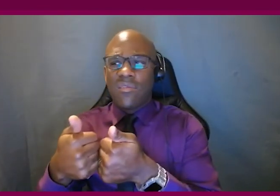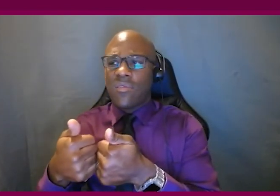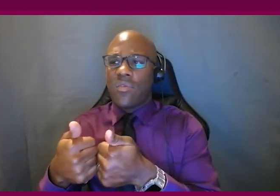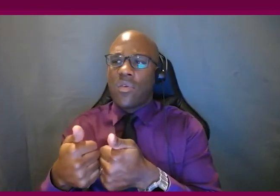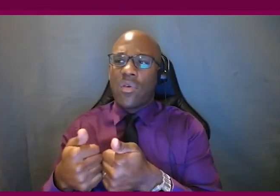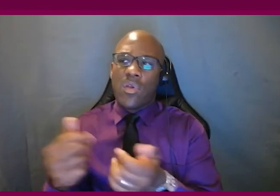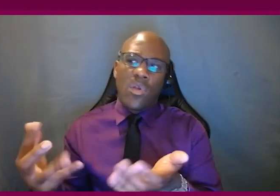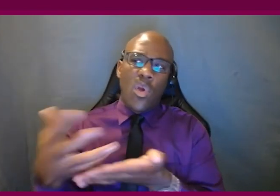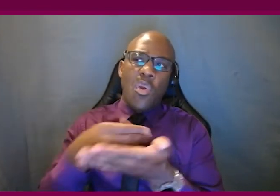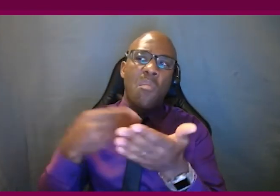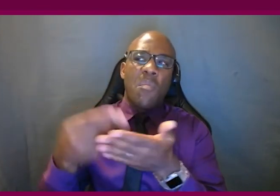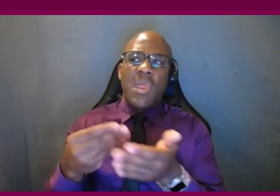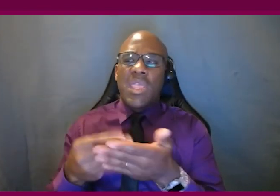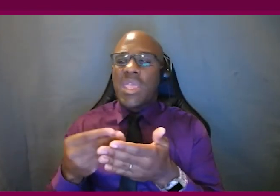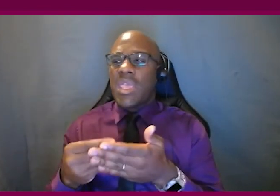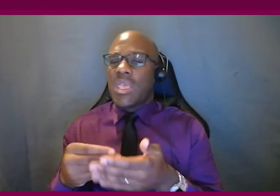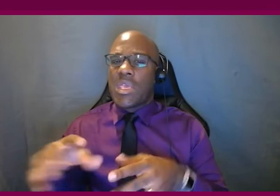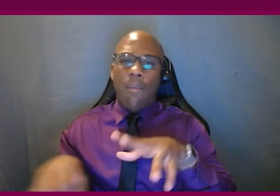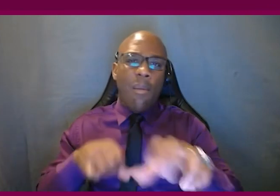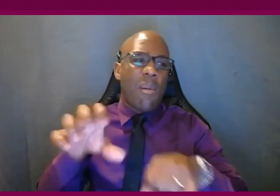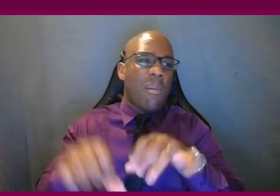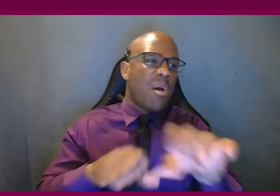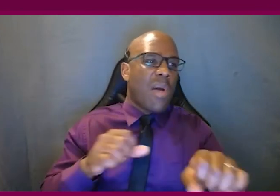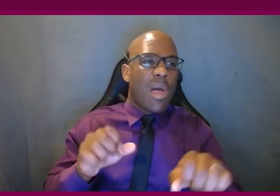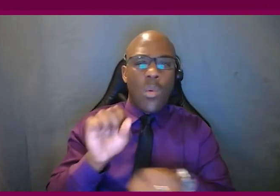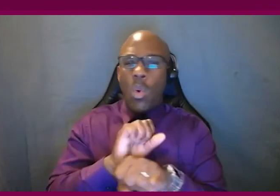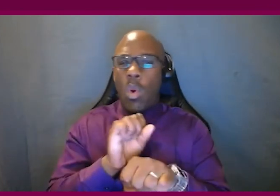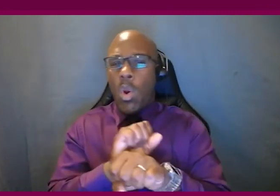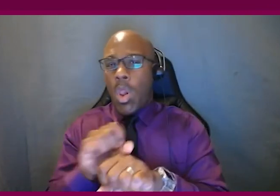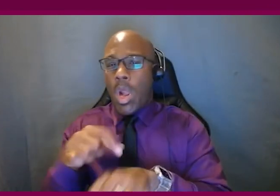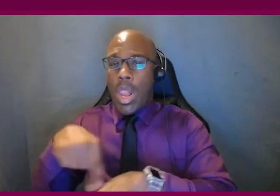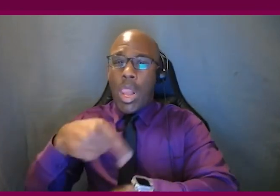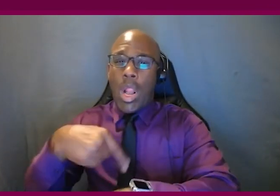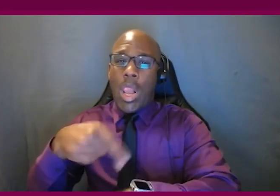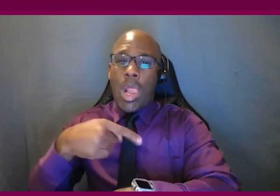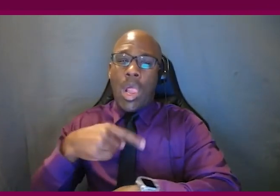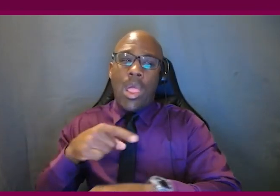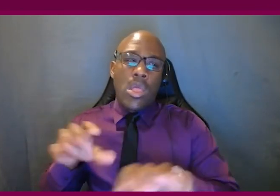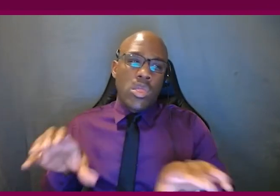you have to achieve certain milestones to make it into places of leadership.